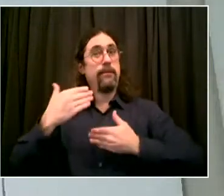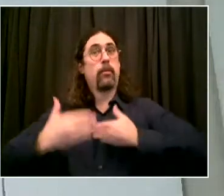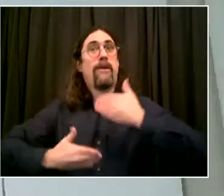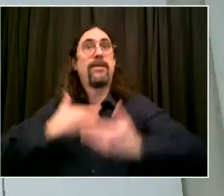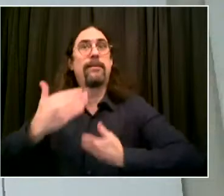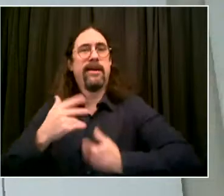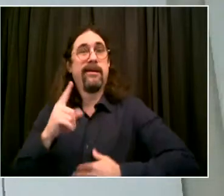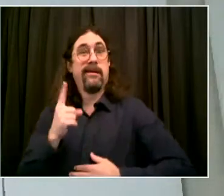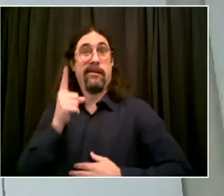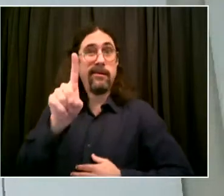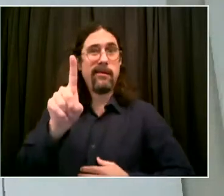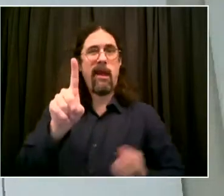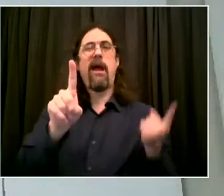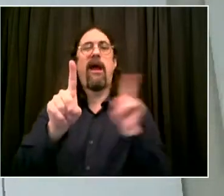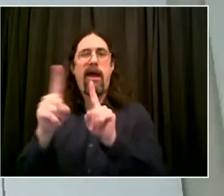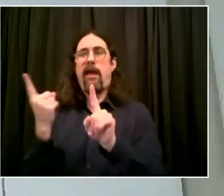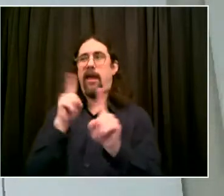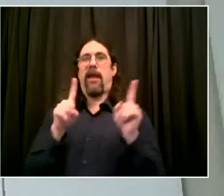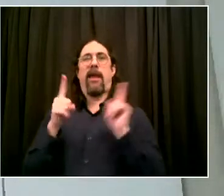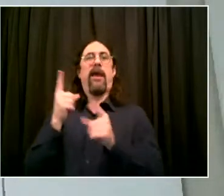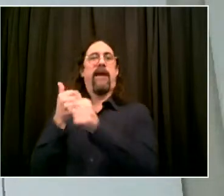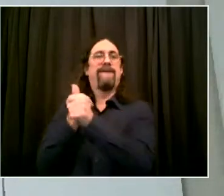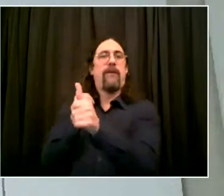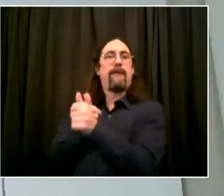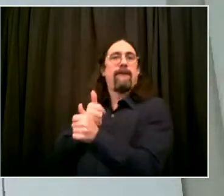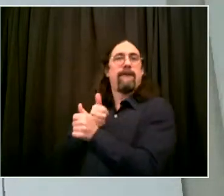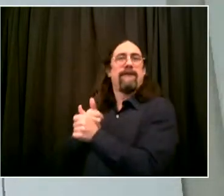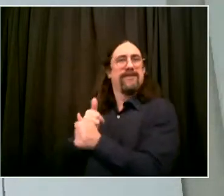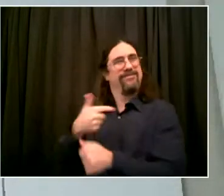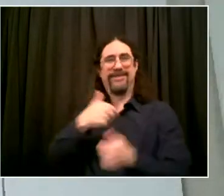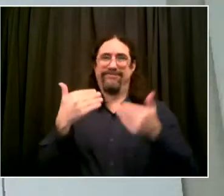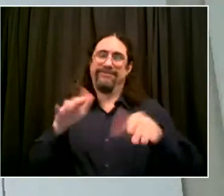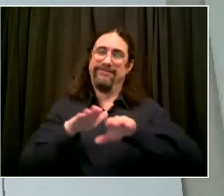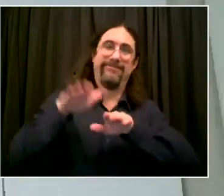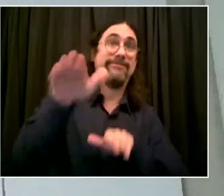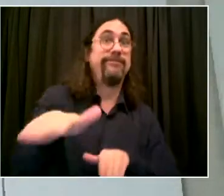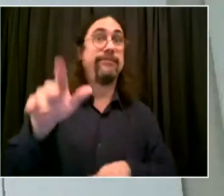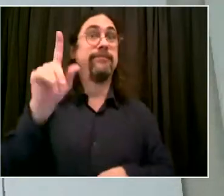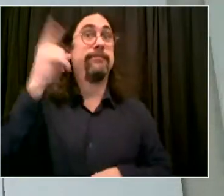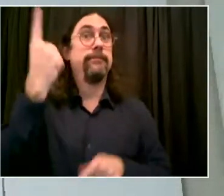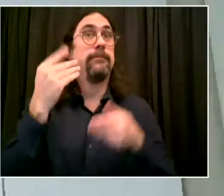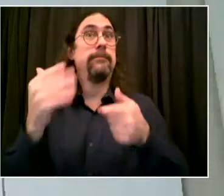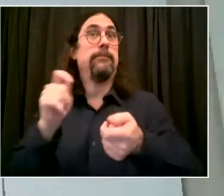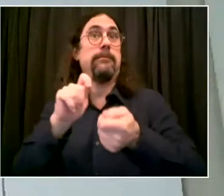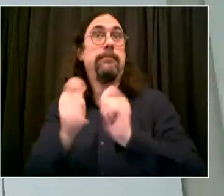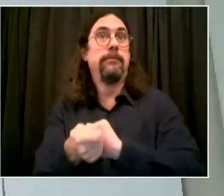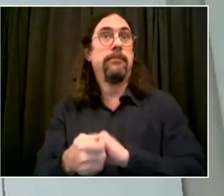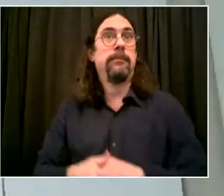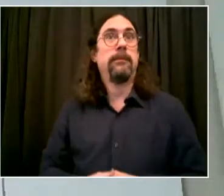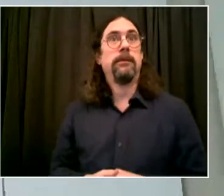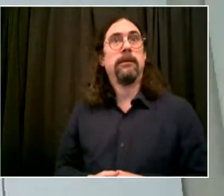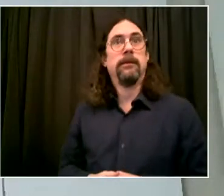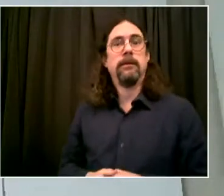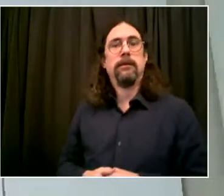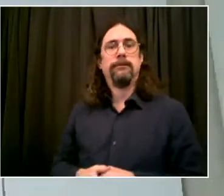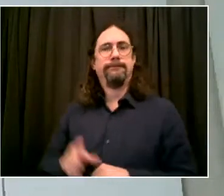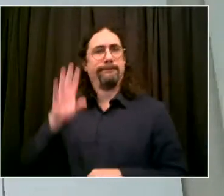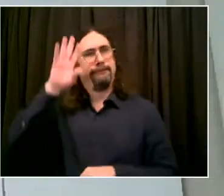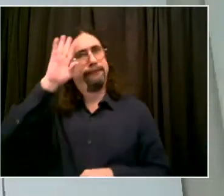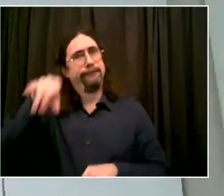BACK IN THE PARENT'S CLIMATE ACCORD. OUR CITY STILL